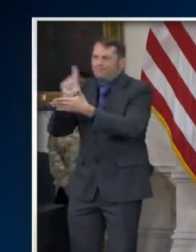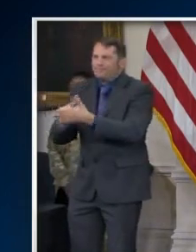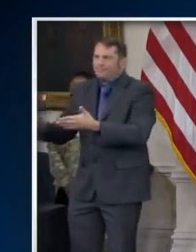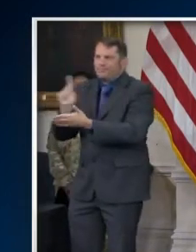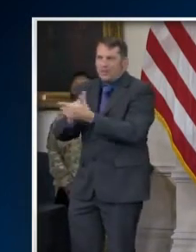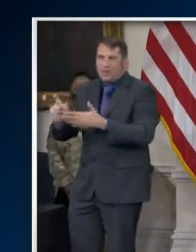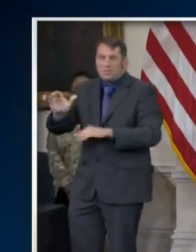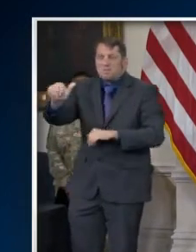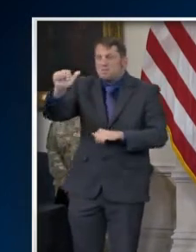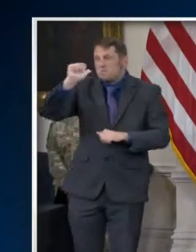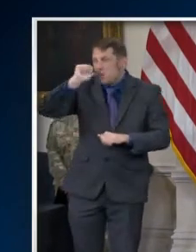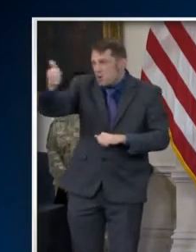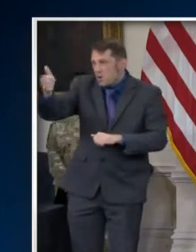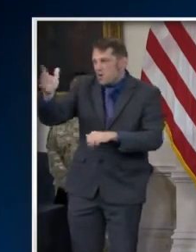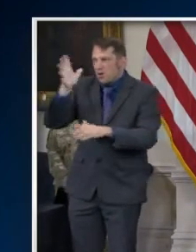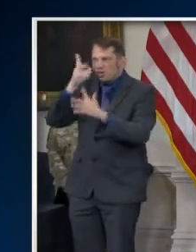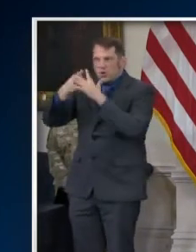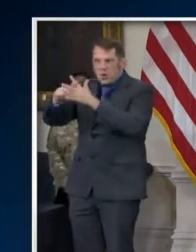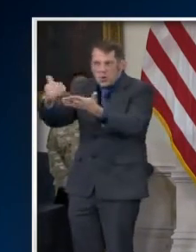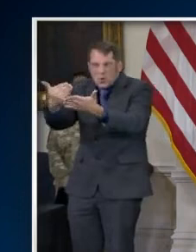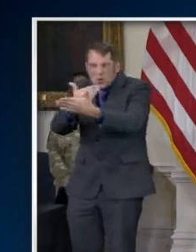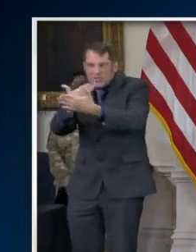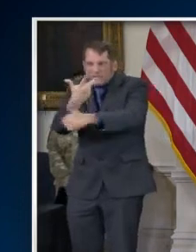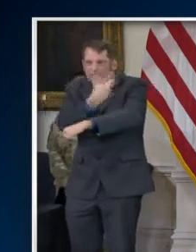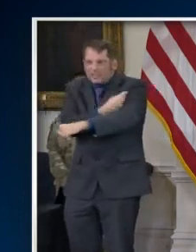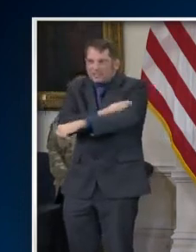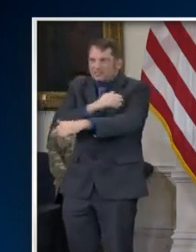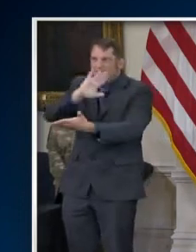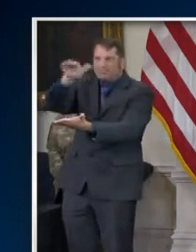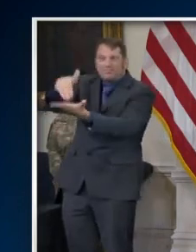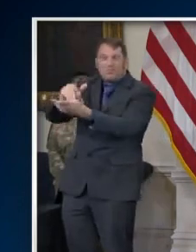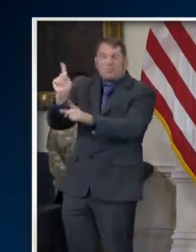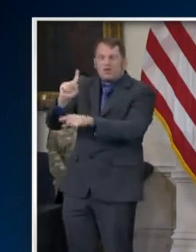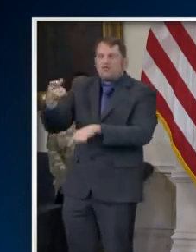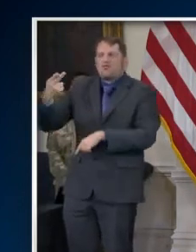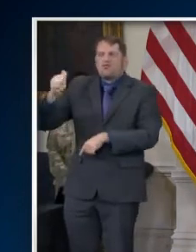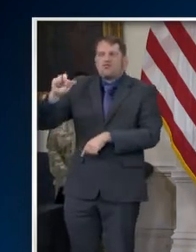TOMORROW WE LAUNCH THE STATE’S NEWEST MASS VACCINATION SITE AT